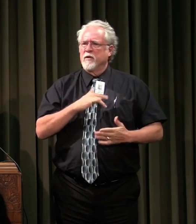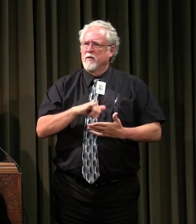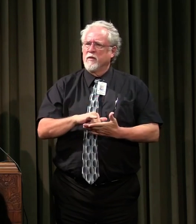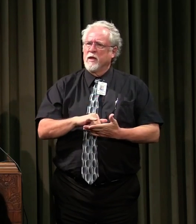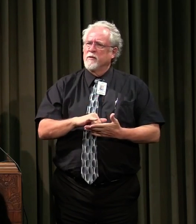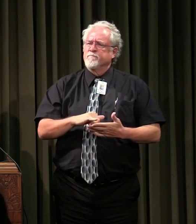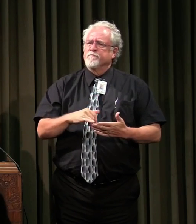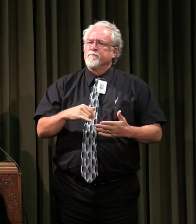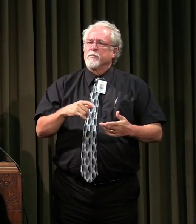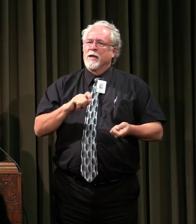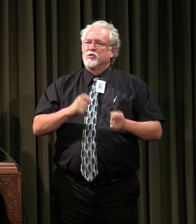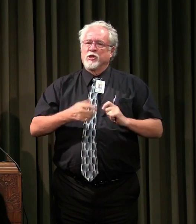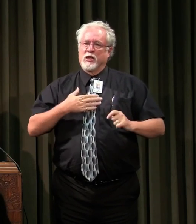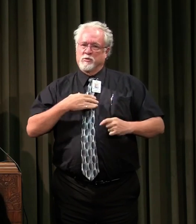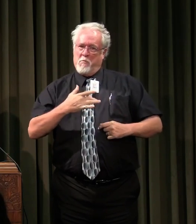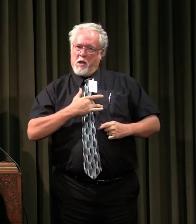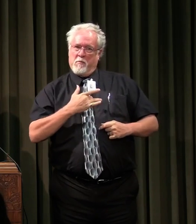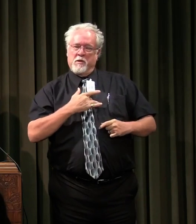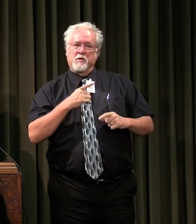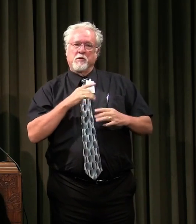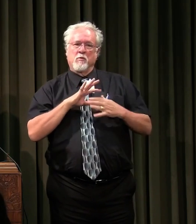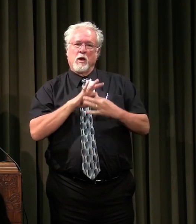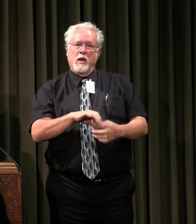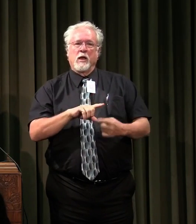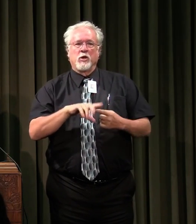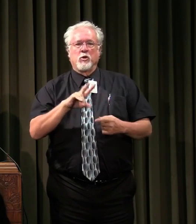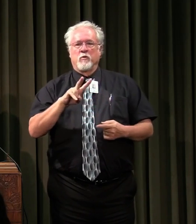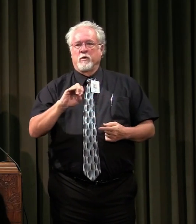not change in my opinion as it relates to vouchers. They ought to not be available